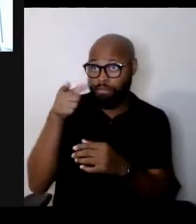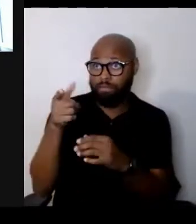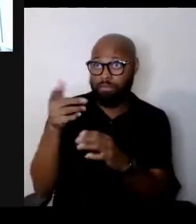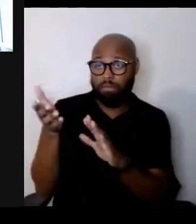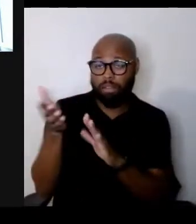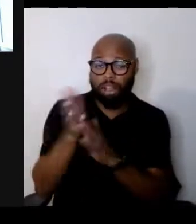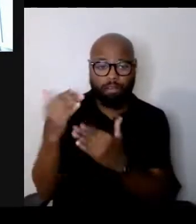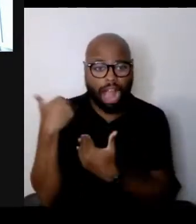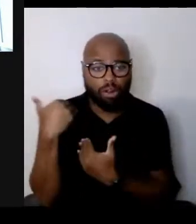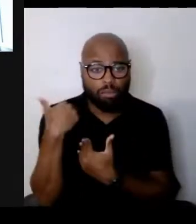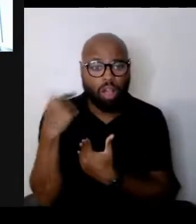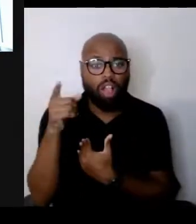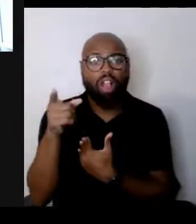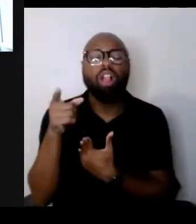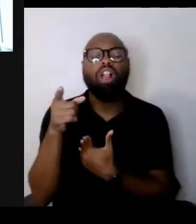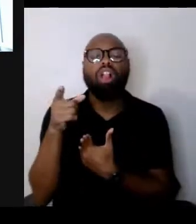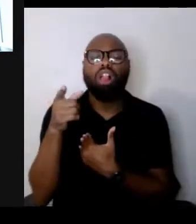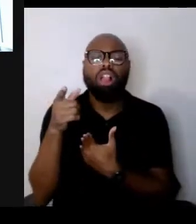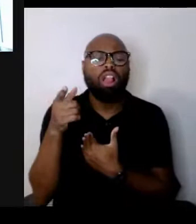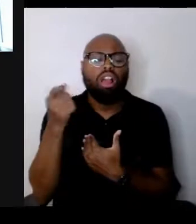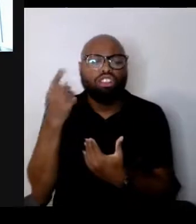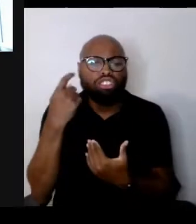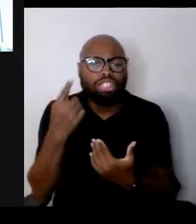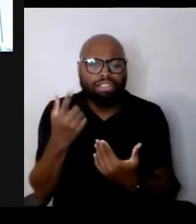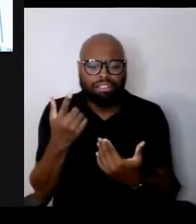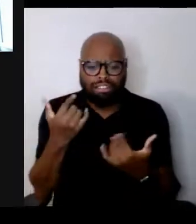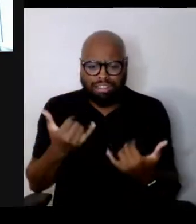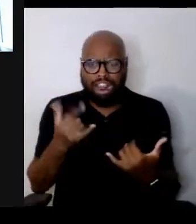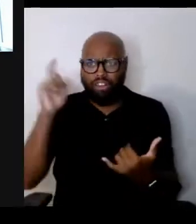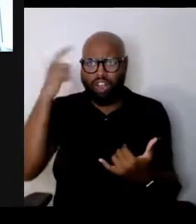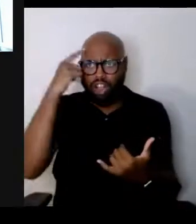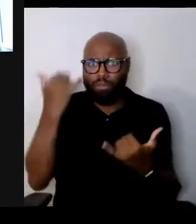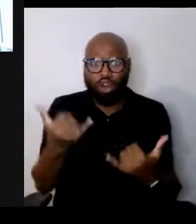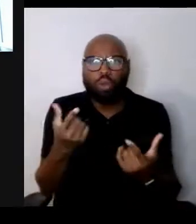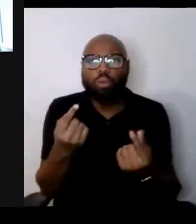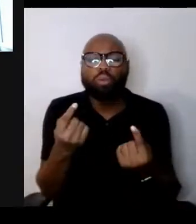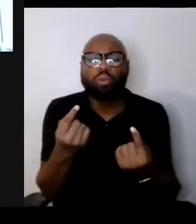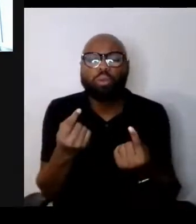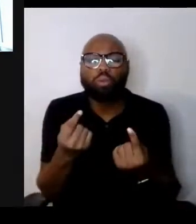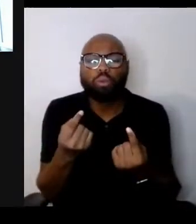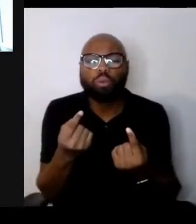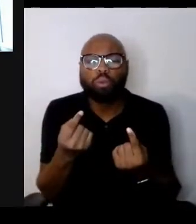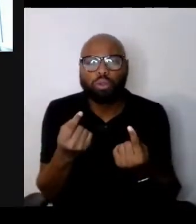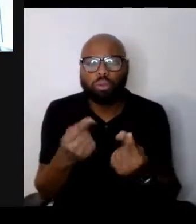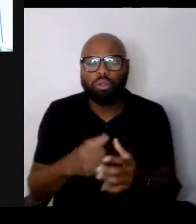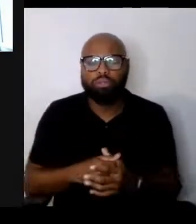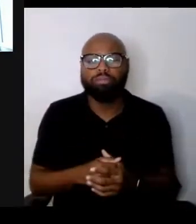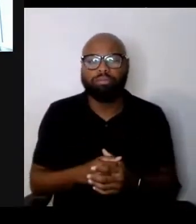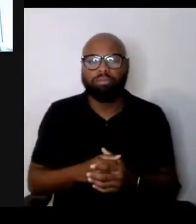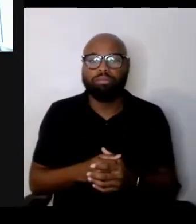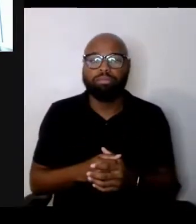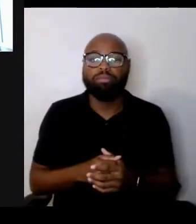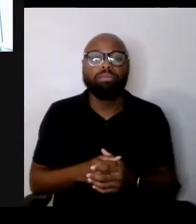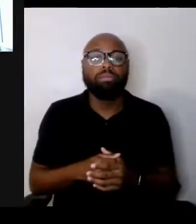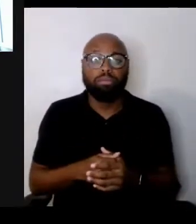what is our government currently doing? You know much of the coverage about the news